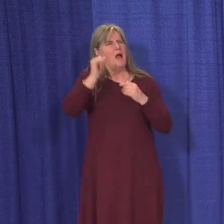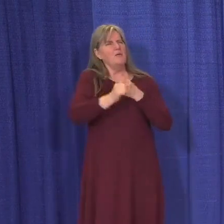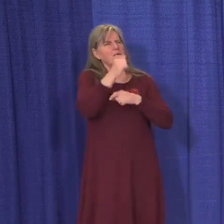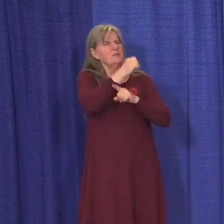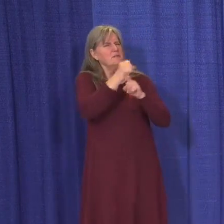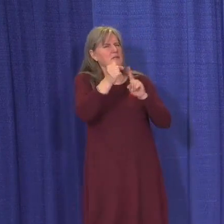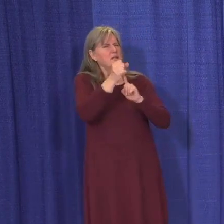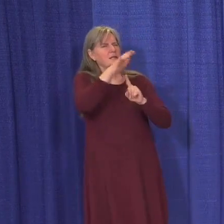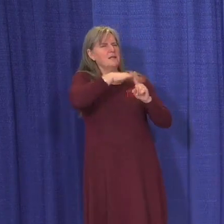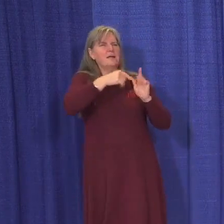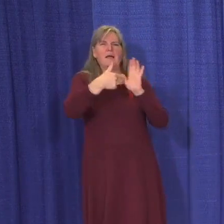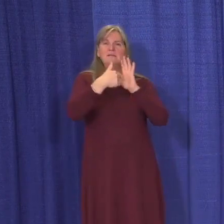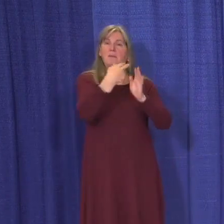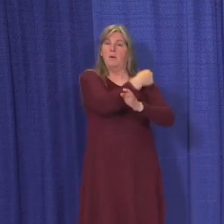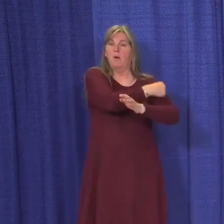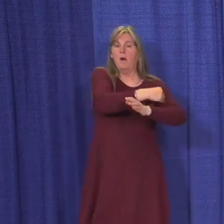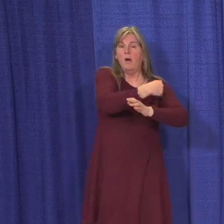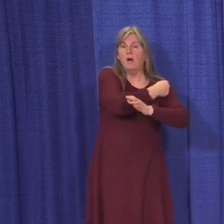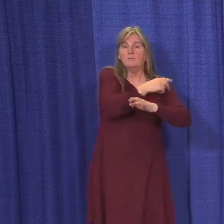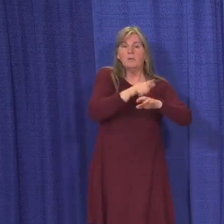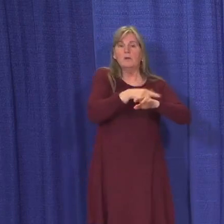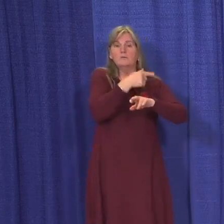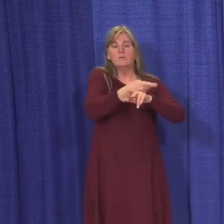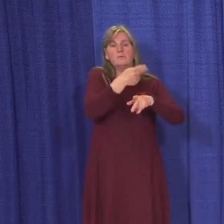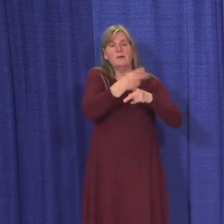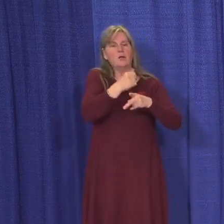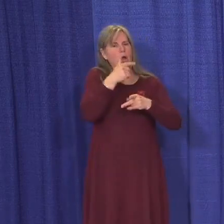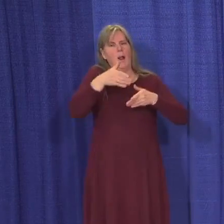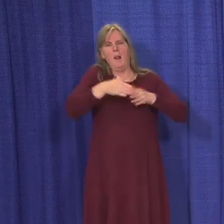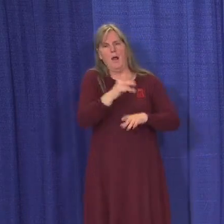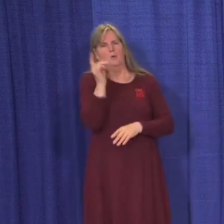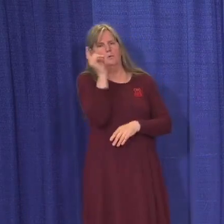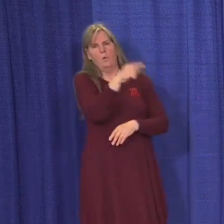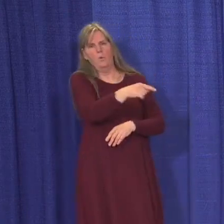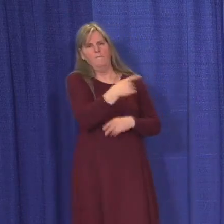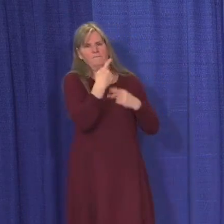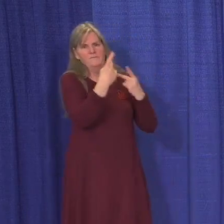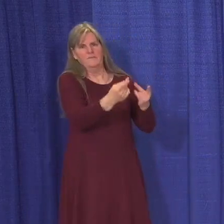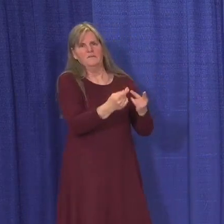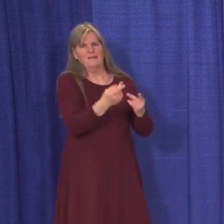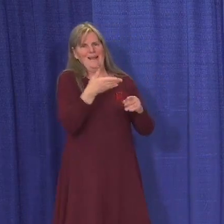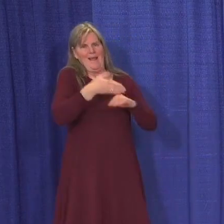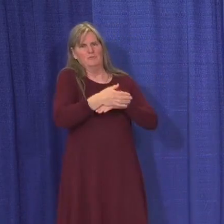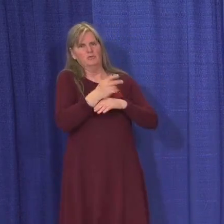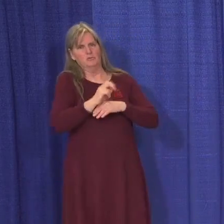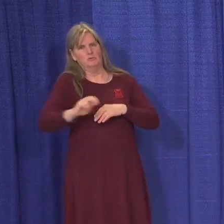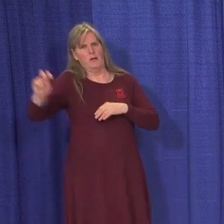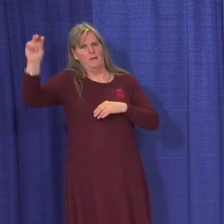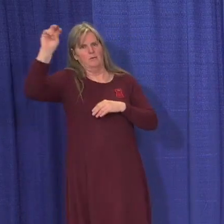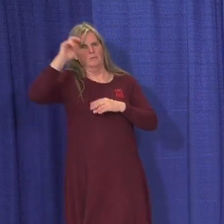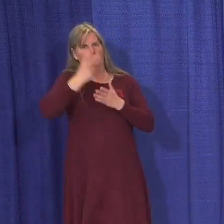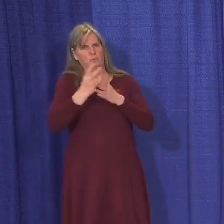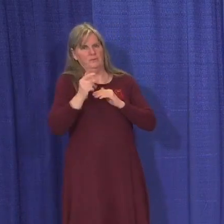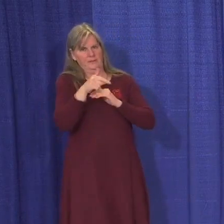will remain very, very low. When you return even though you don't need to self isolate